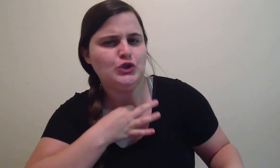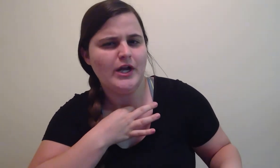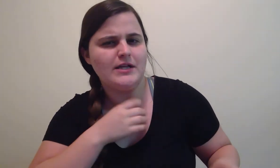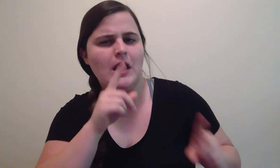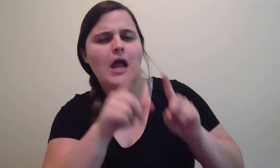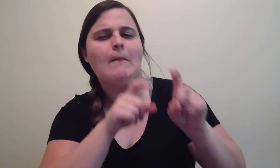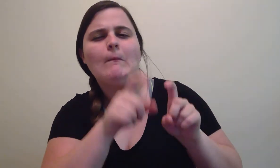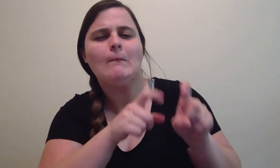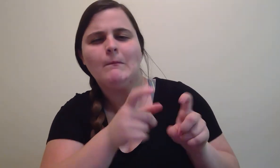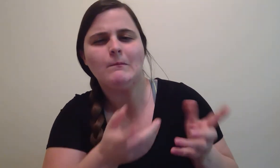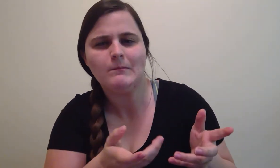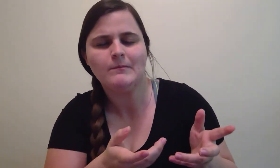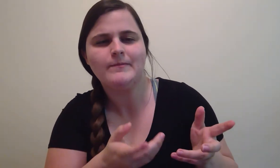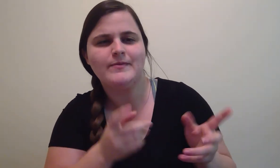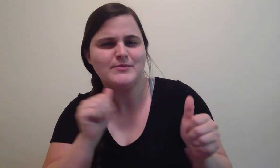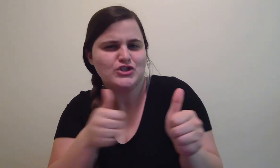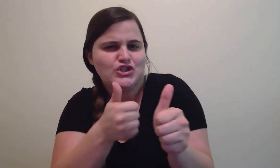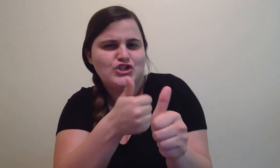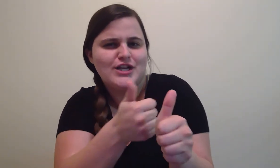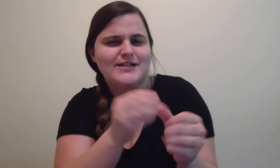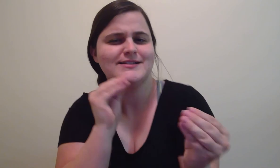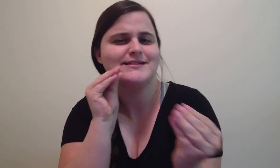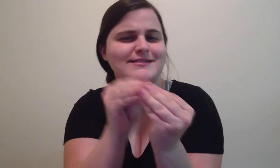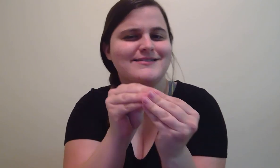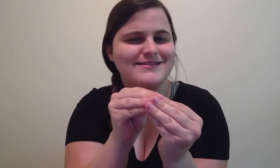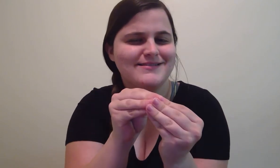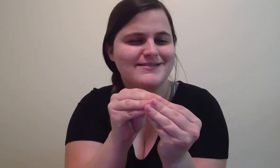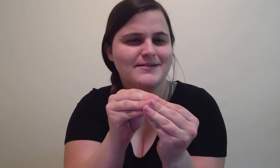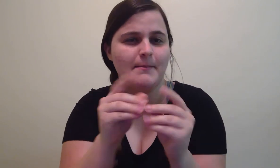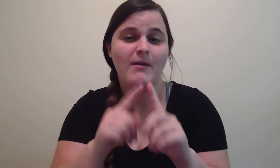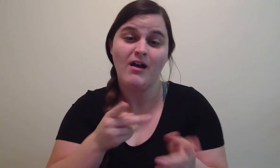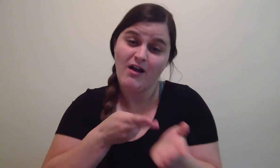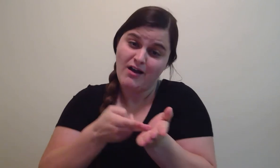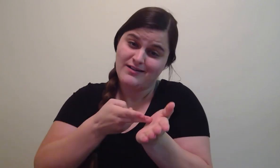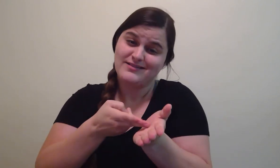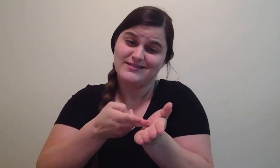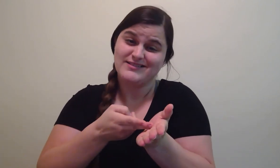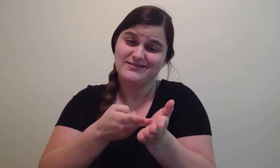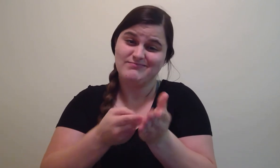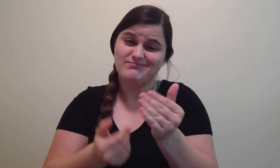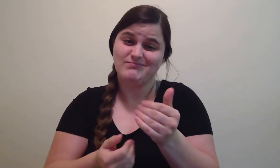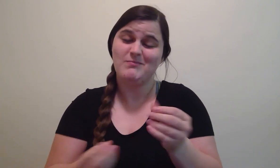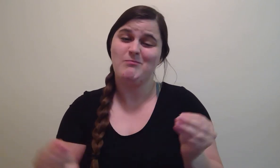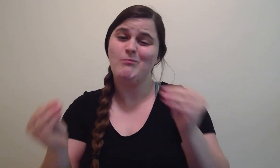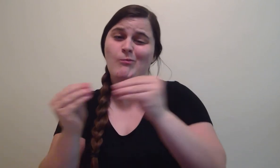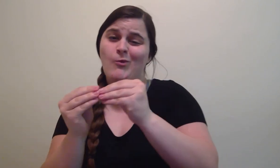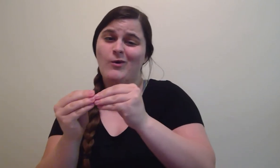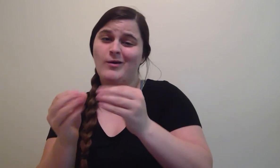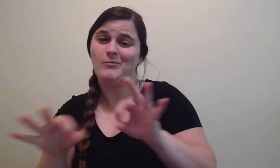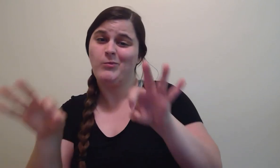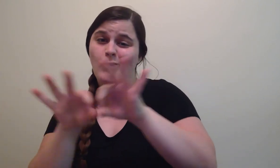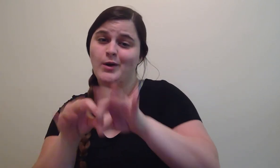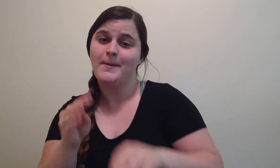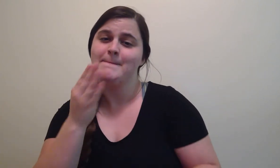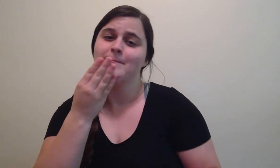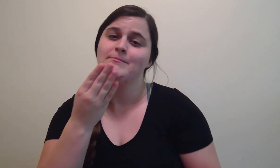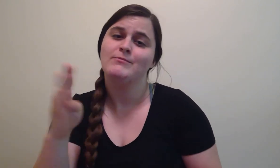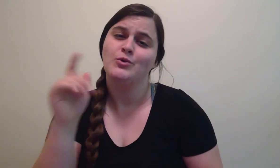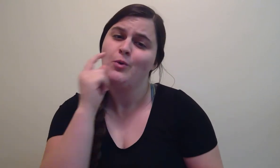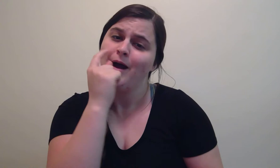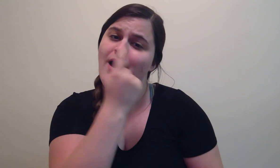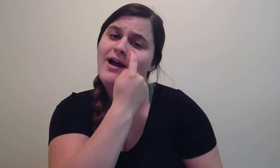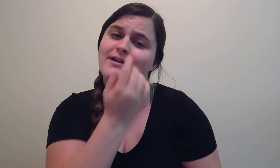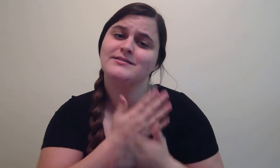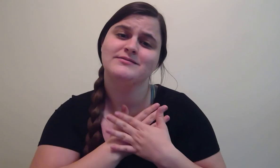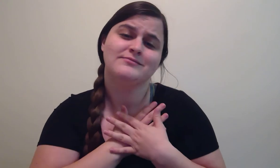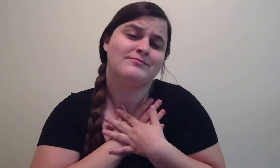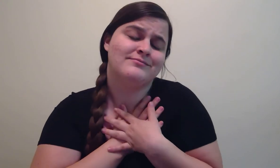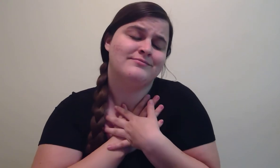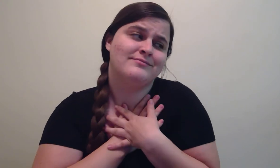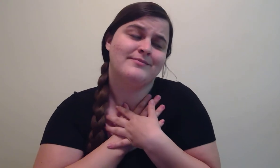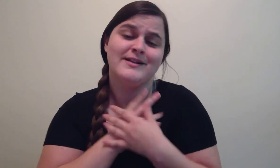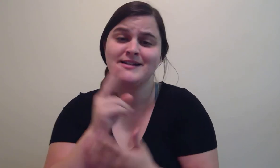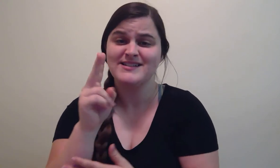that made me chase after that kiss, but to be honest, it was probably more those blue eyes.